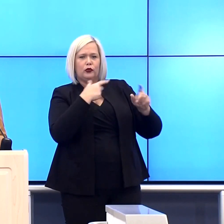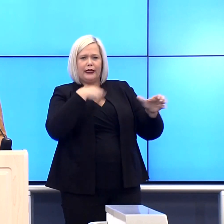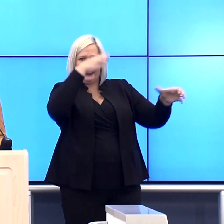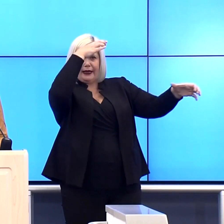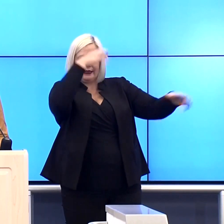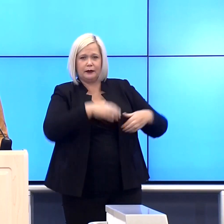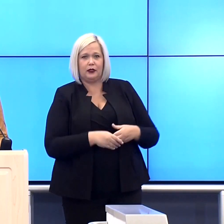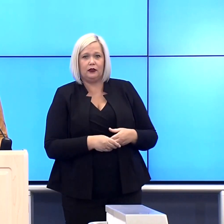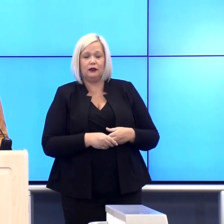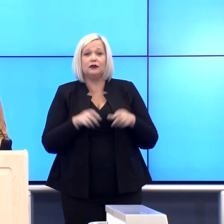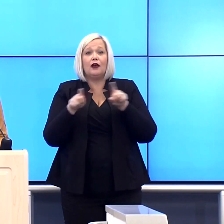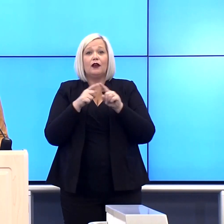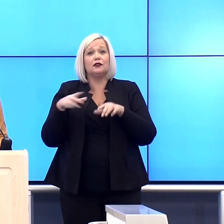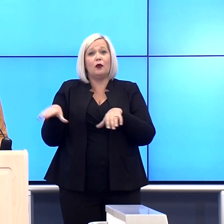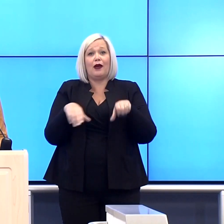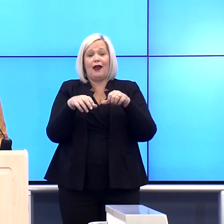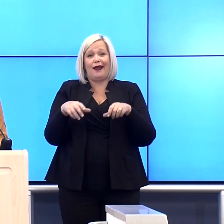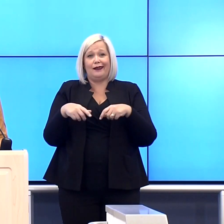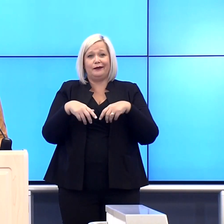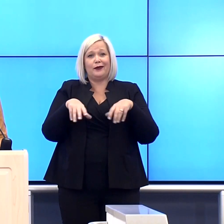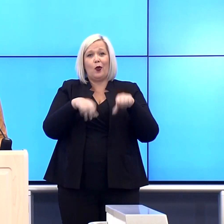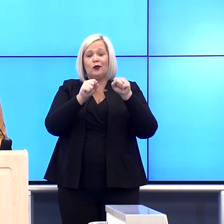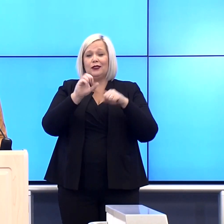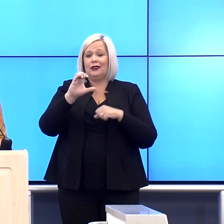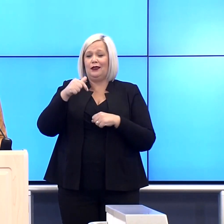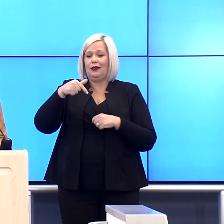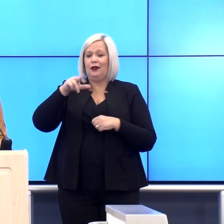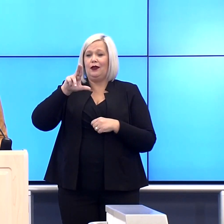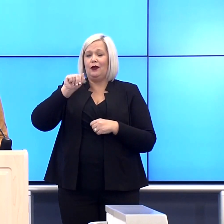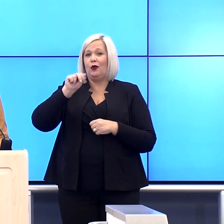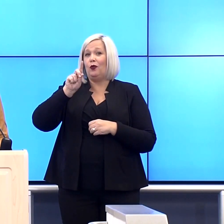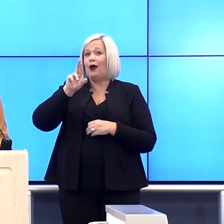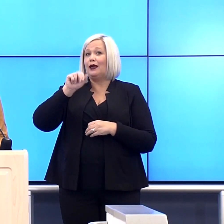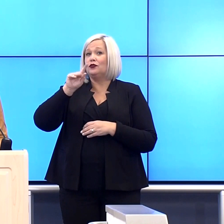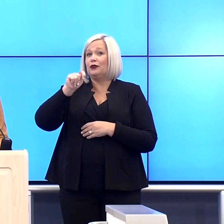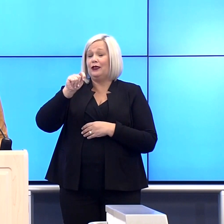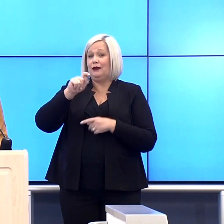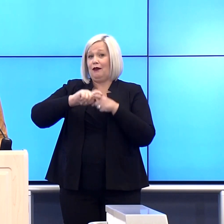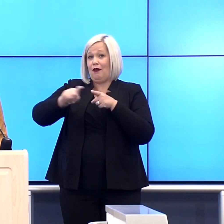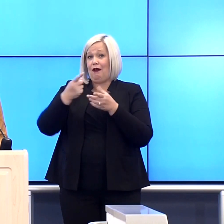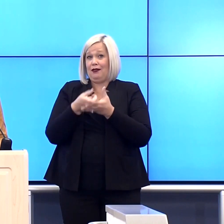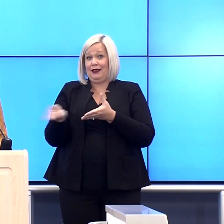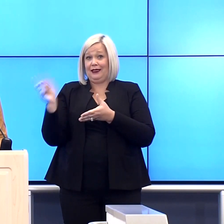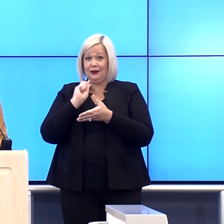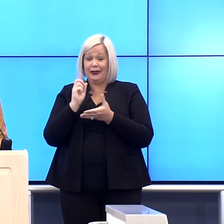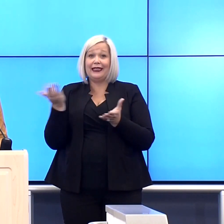THEY CAN AVAIL THEMSELVES OF THE OPPORTUNITY TO ASK QUESTIONS. OPPORTUNITY TO ASK QUESTIONS. I ALSO HELD QUADRANT CALL LAST I ALSO HELD QUADRANT CALL LAST WEEK.